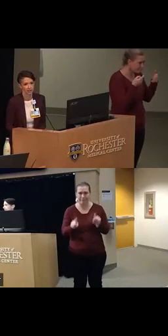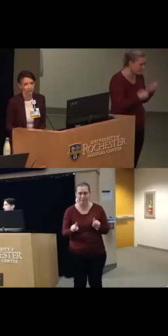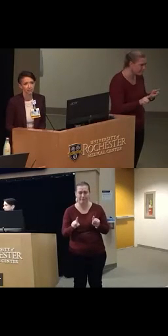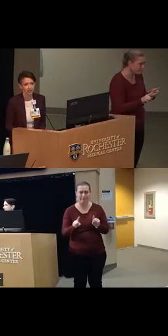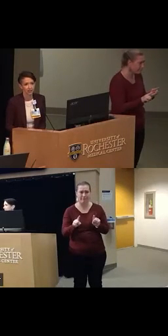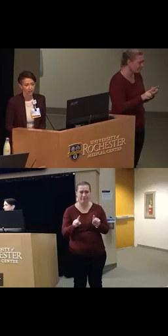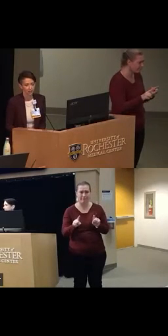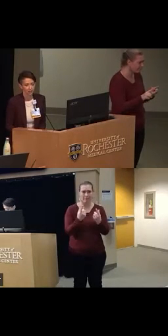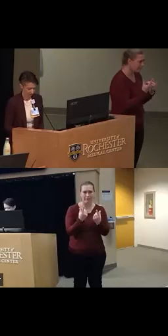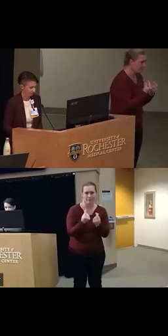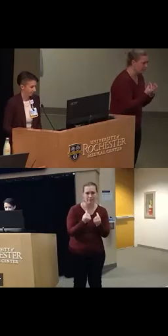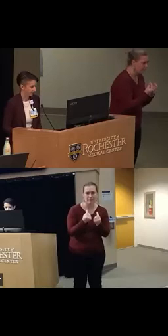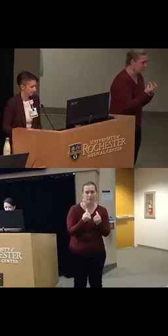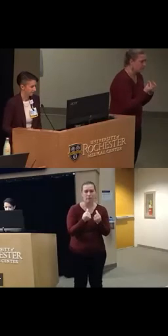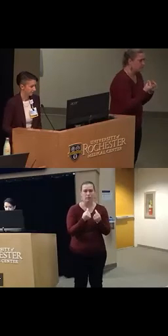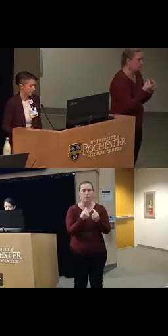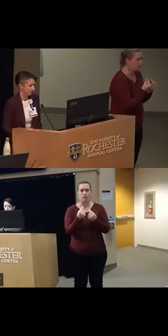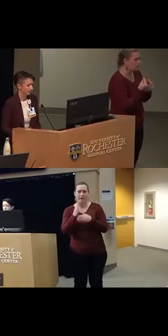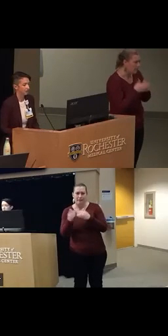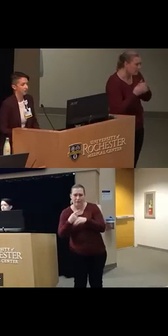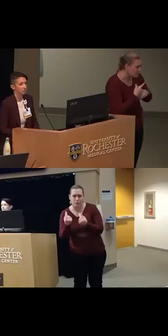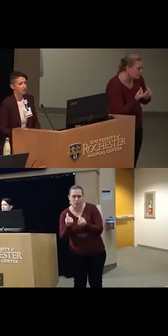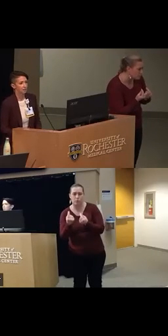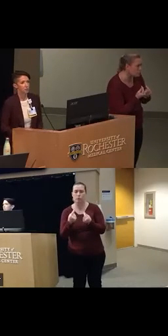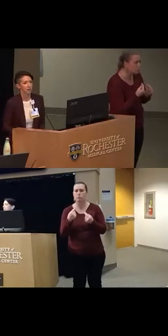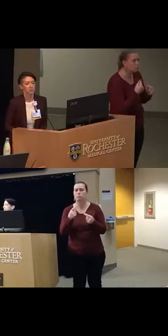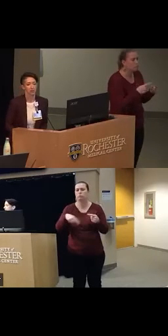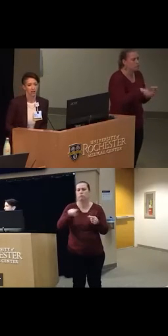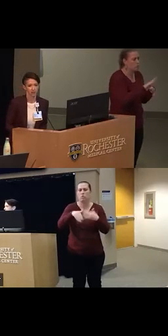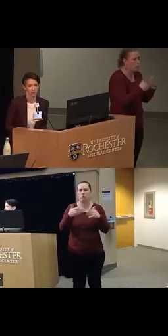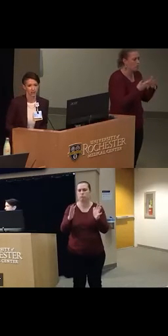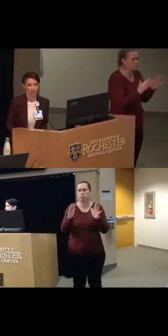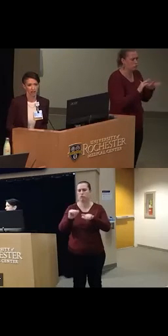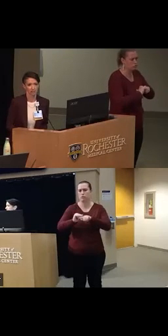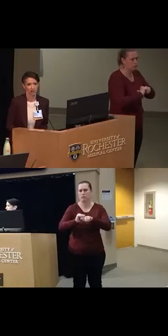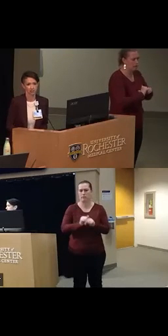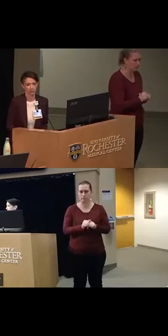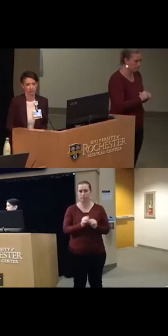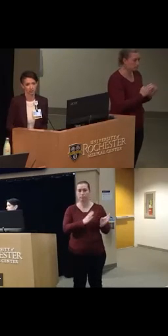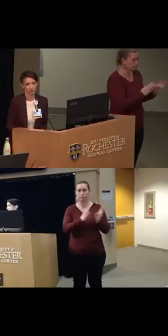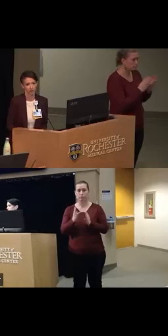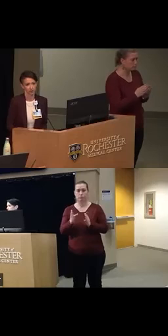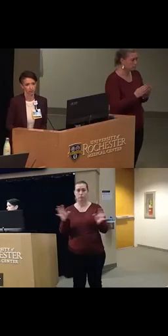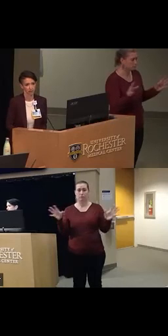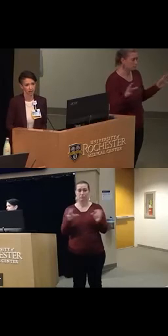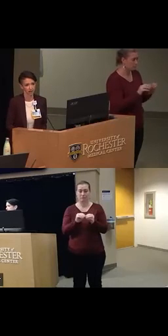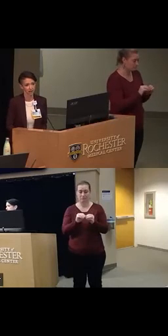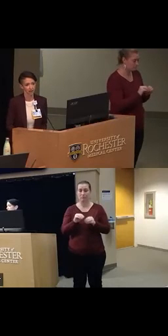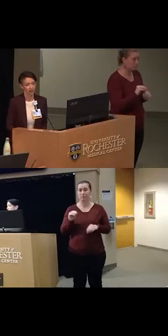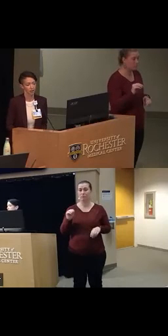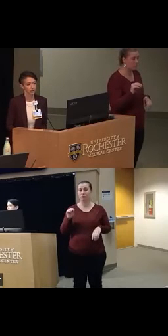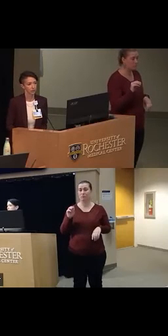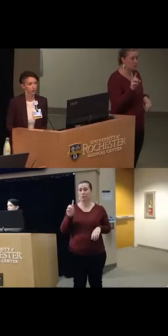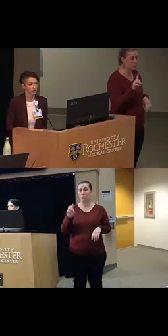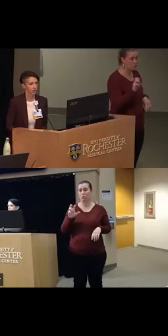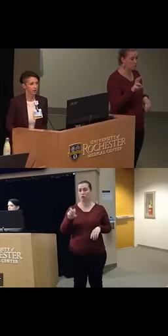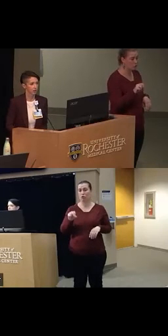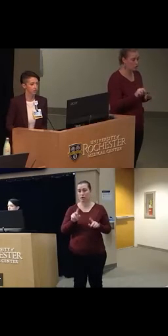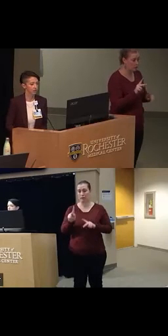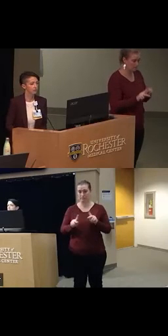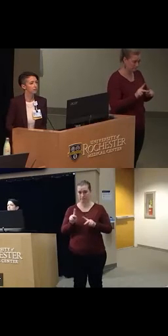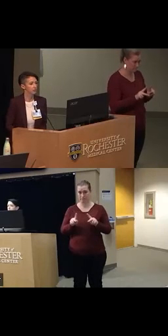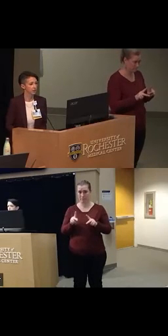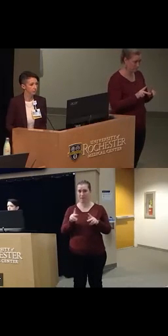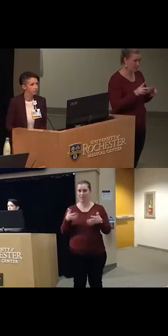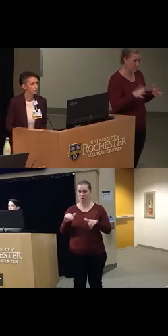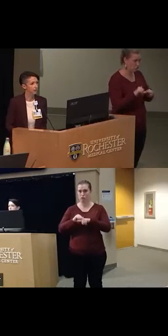day we are even more proud that we have 130 people so far um who are trained in all three steps